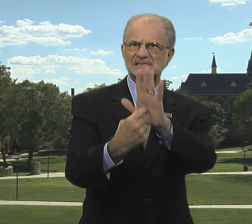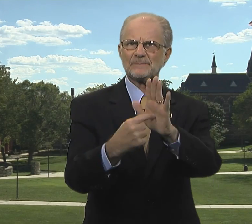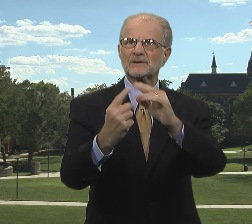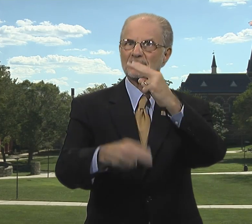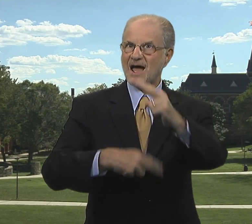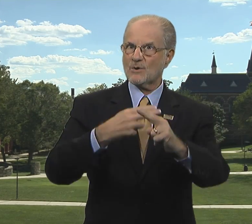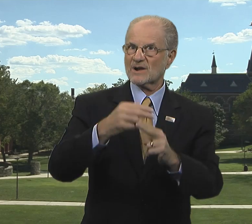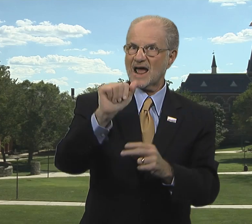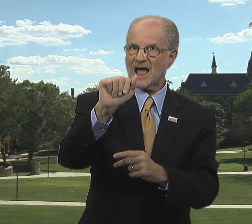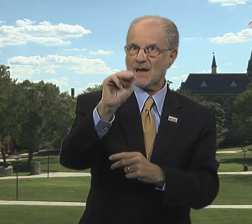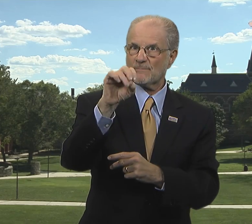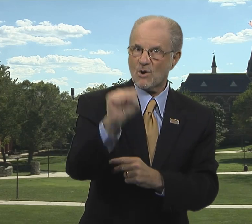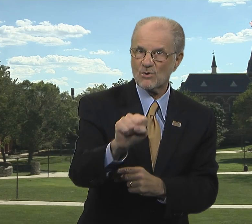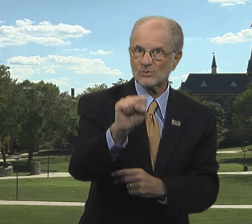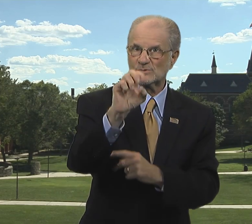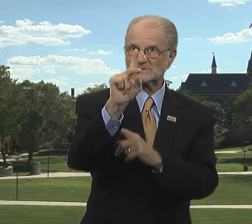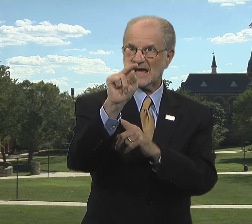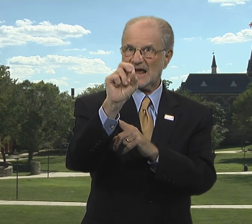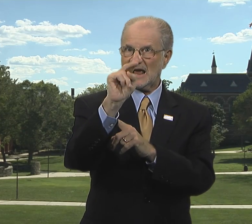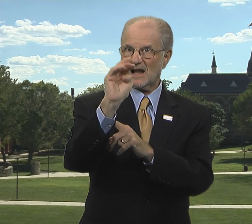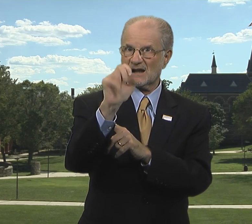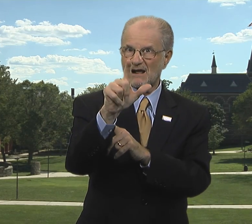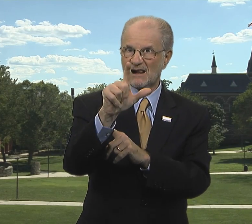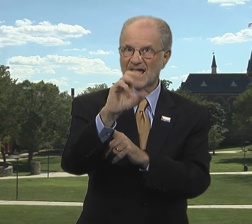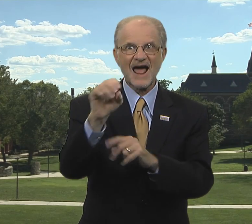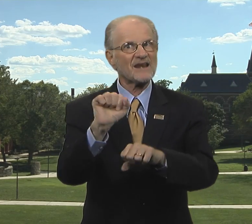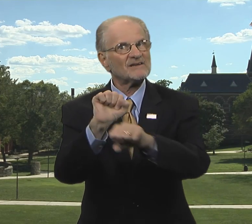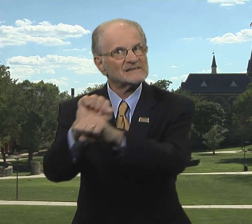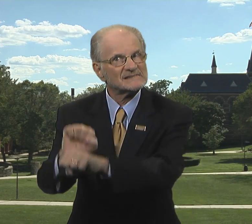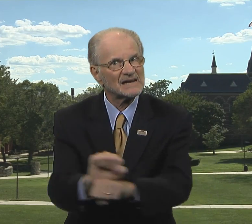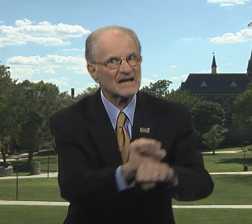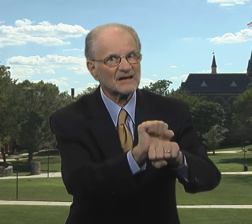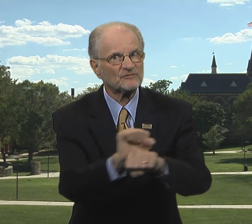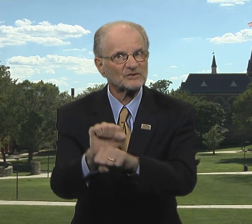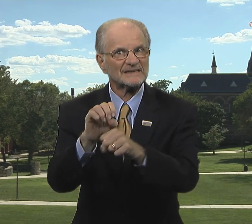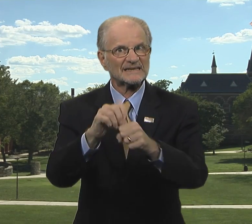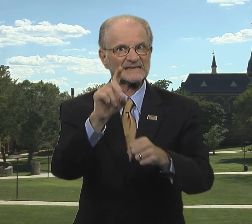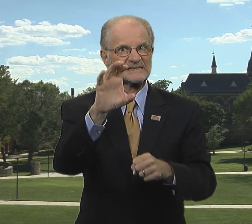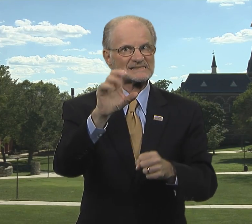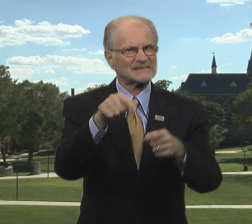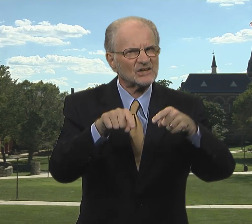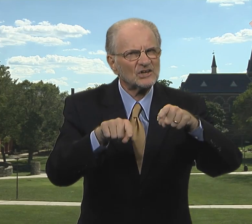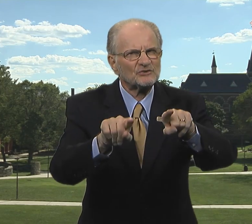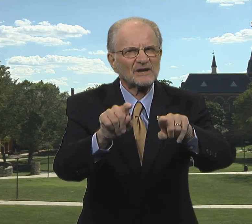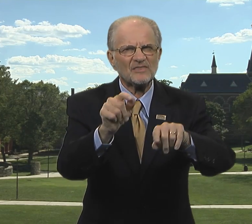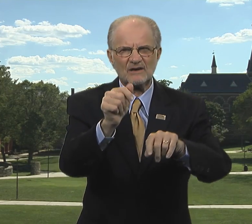an exhibit about Amos Kendall and slavery in D.C.